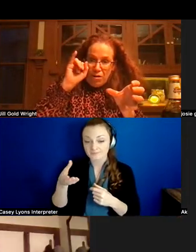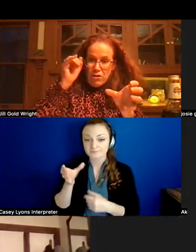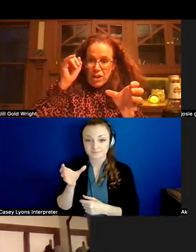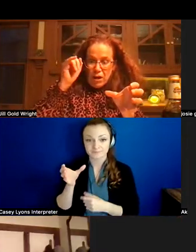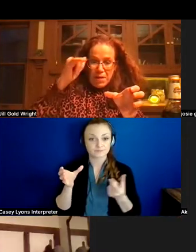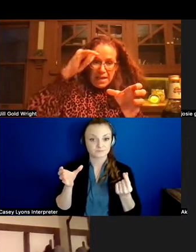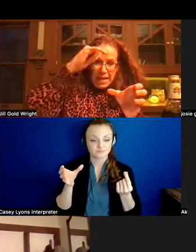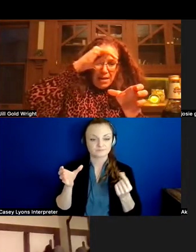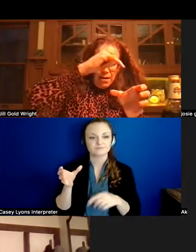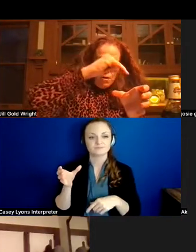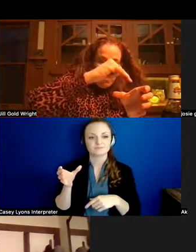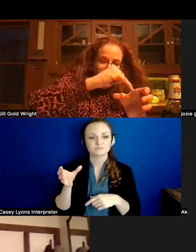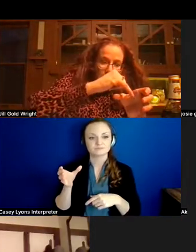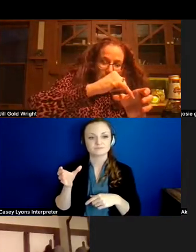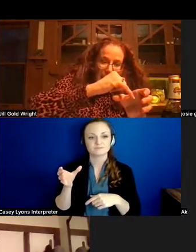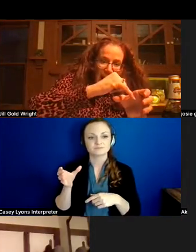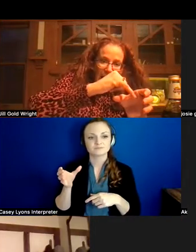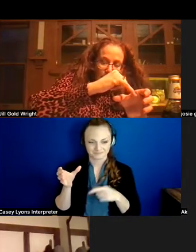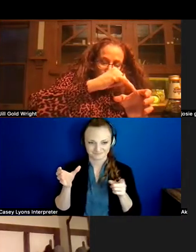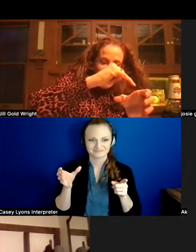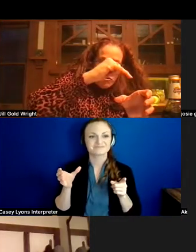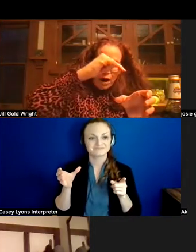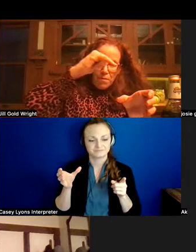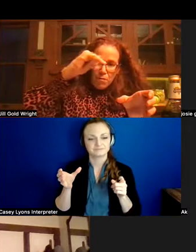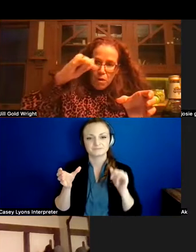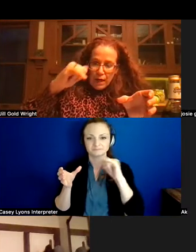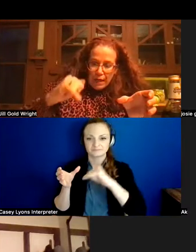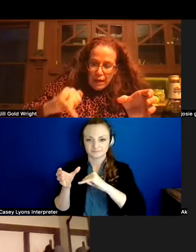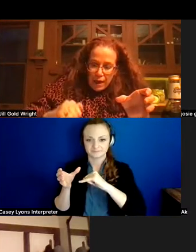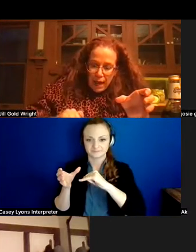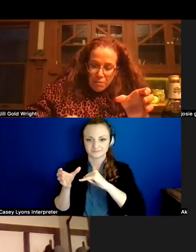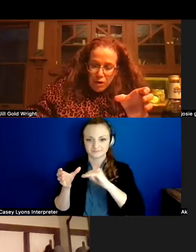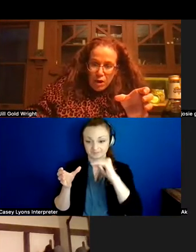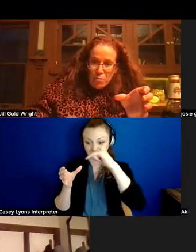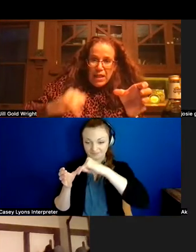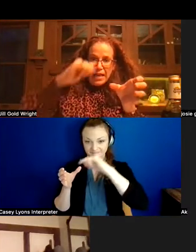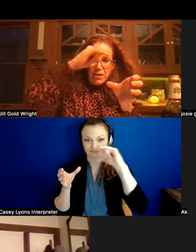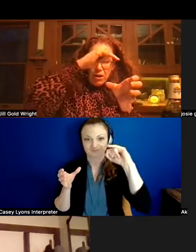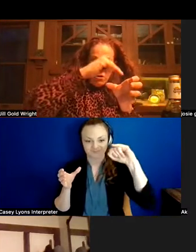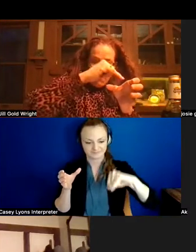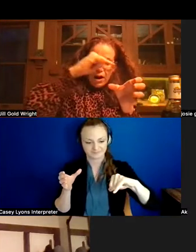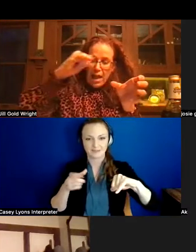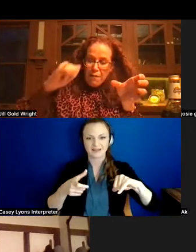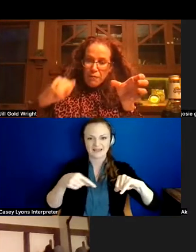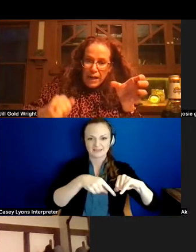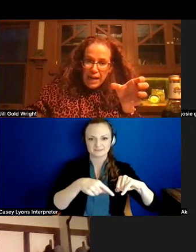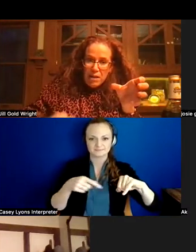19:44:48 Usually our pinky will take out a drop of wine and put on our plate for every